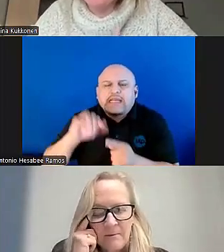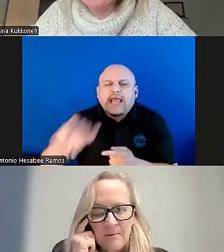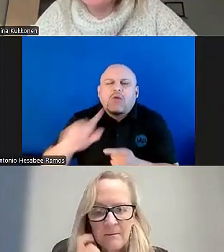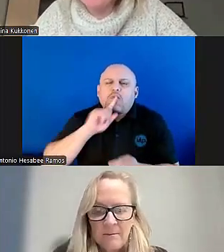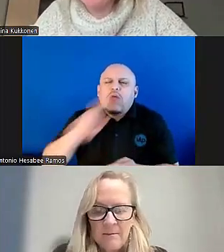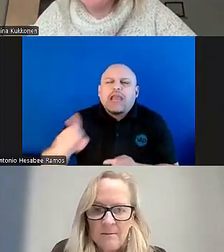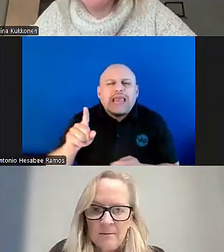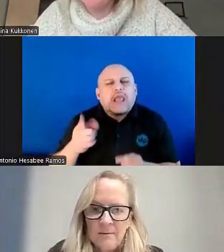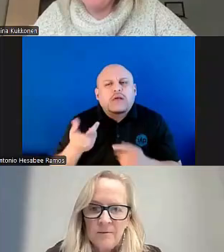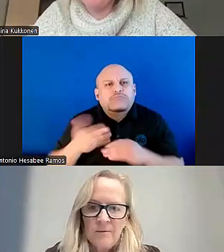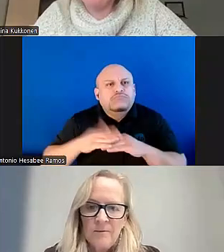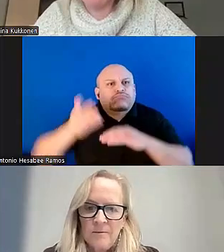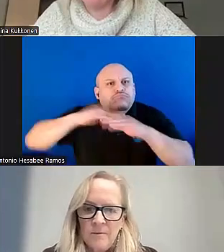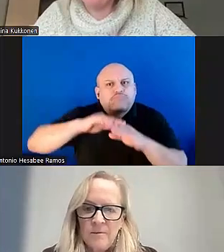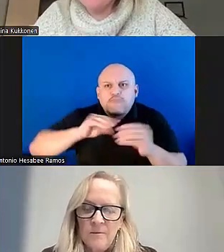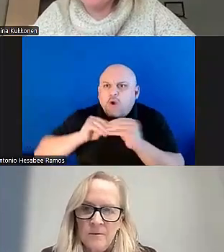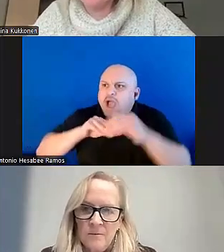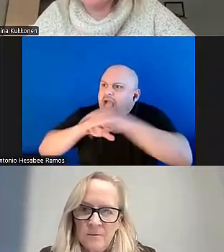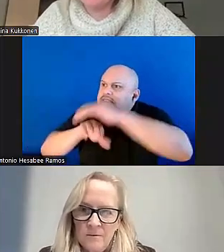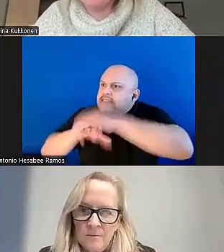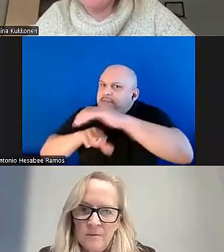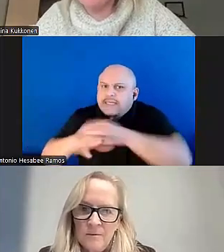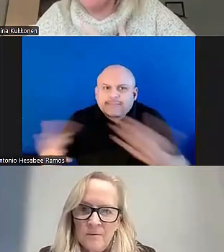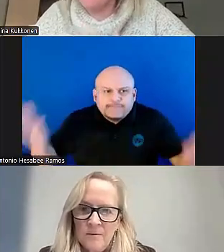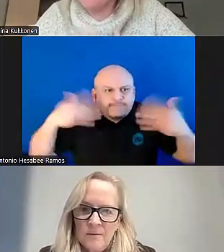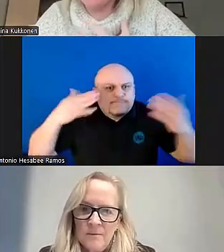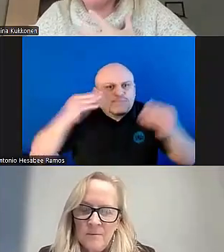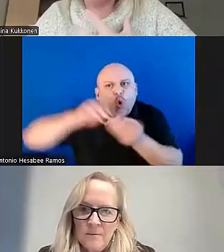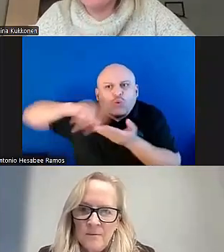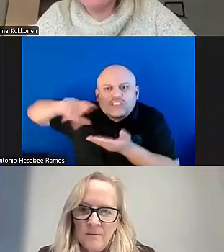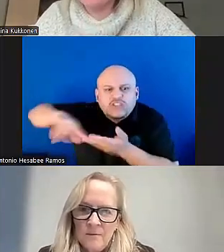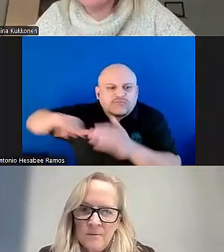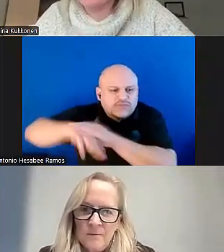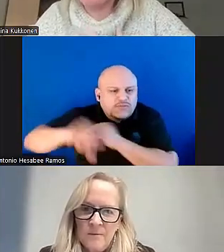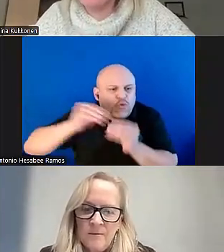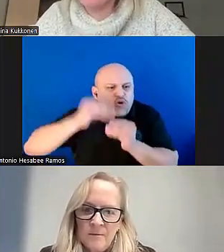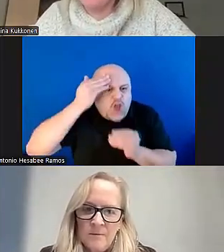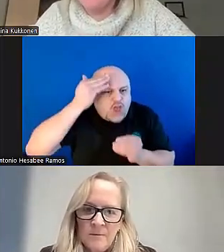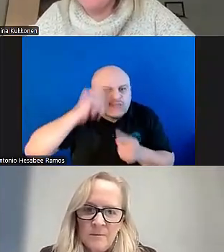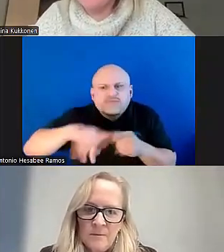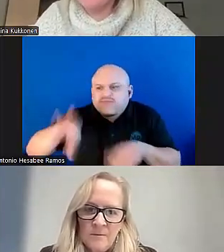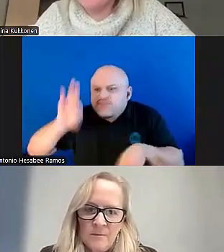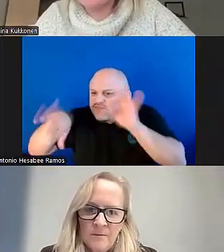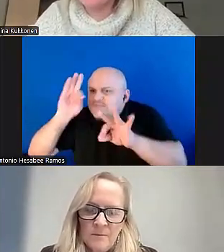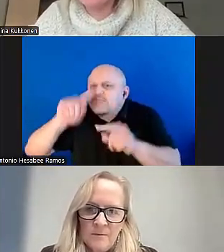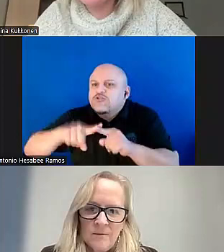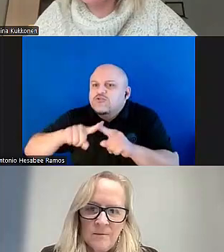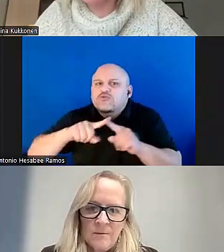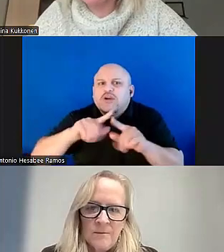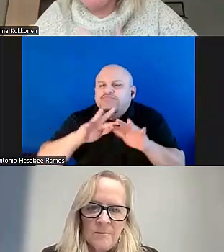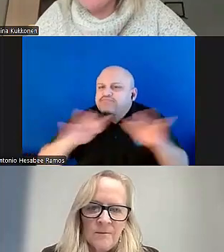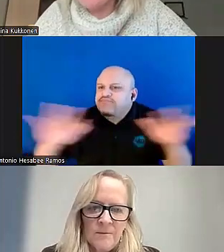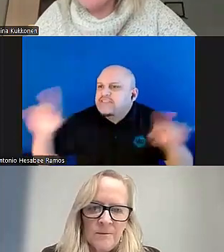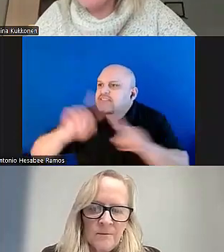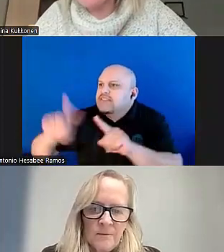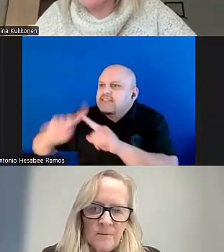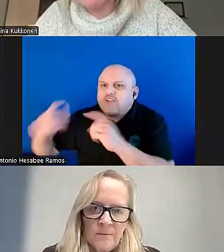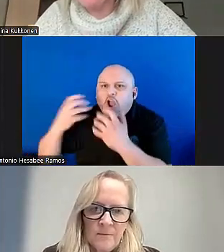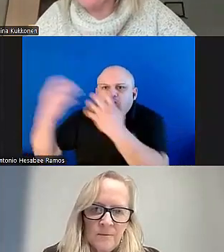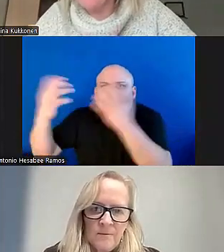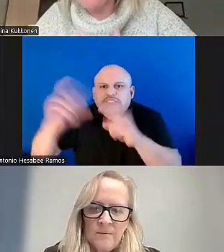accessibility of research knowledge and findings to diverse audiences. In that sense we're trying